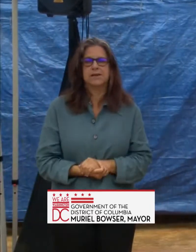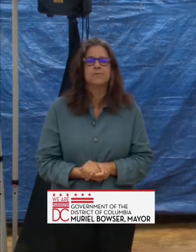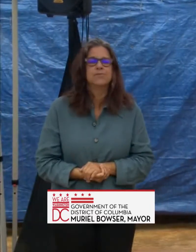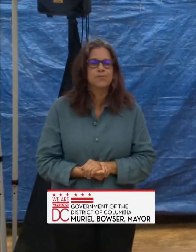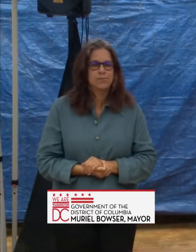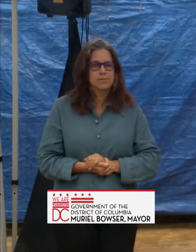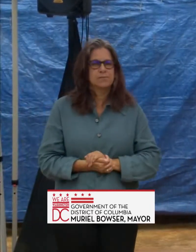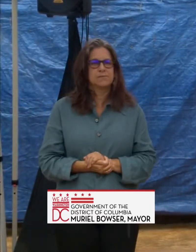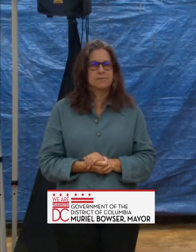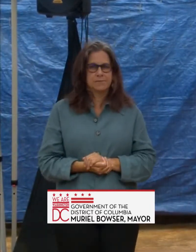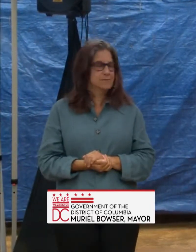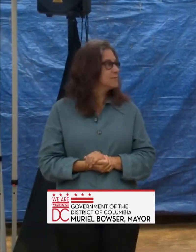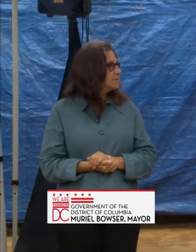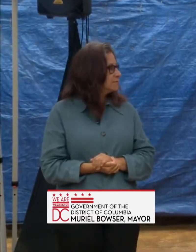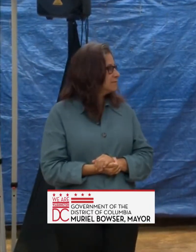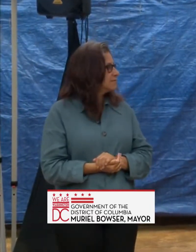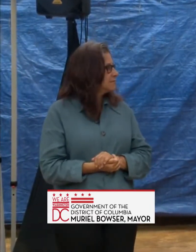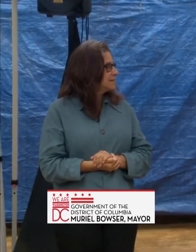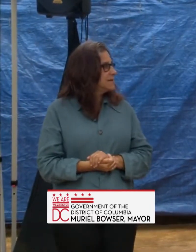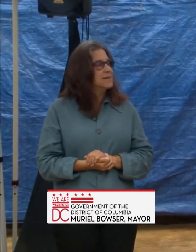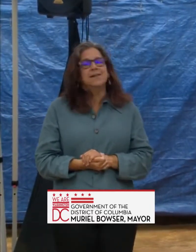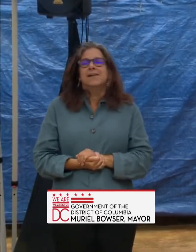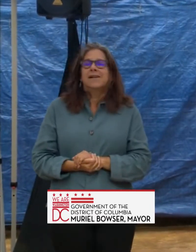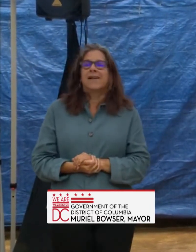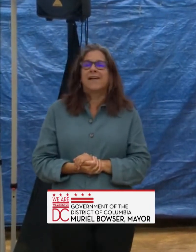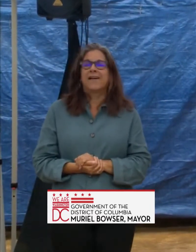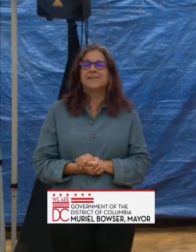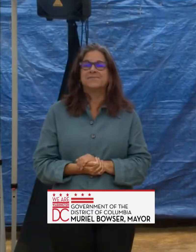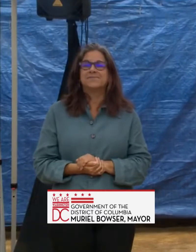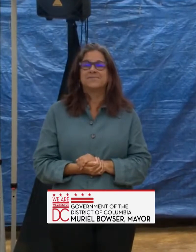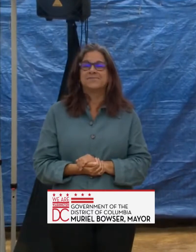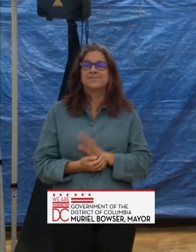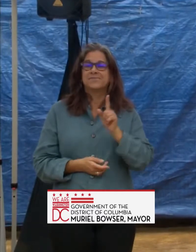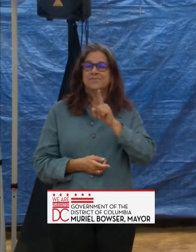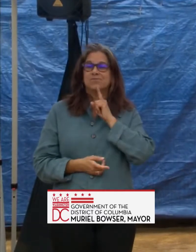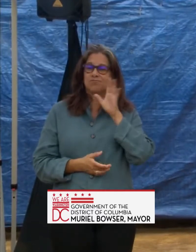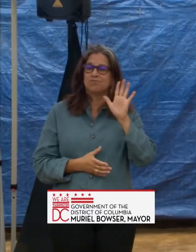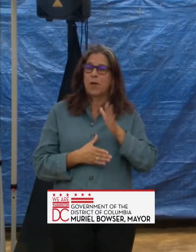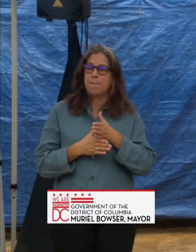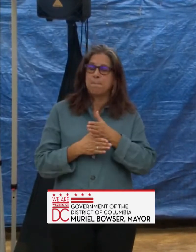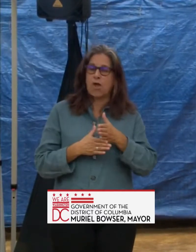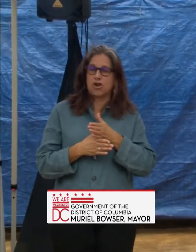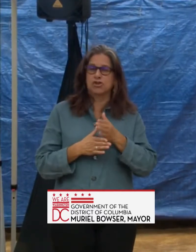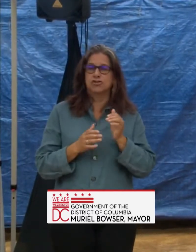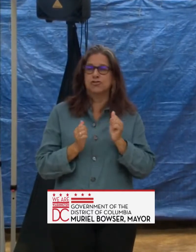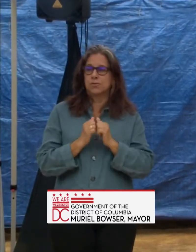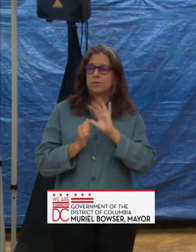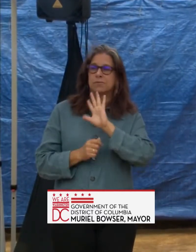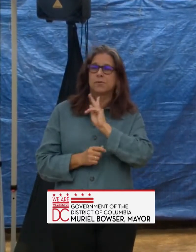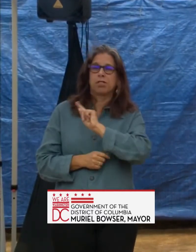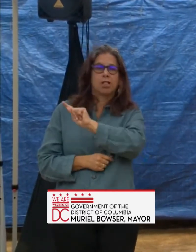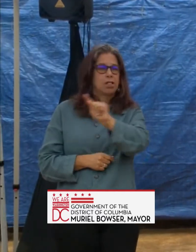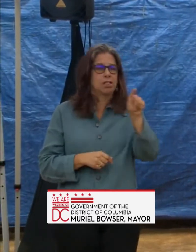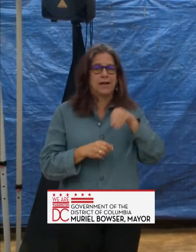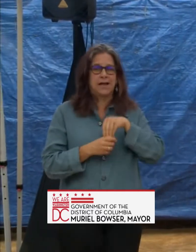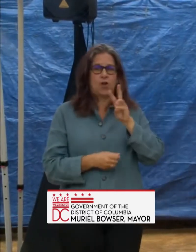GREATER PARTNERS THAT IN WARD 4. I THINK THAT EVERY COMMISSIONER AND NEIGHBOR WILL BE ABLE TO